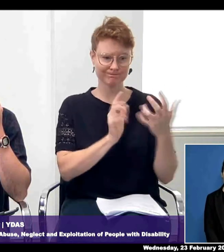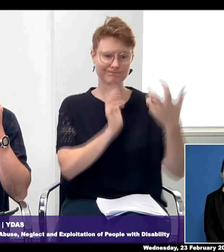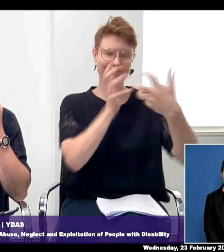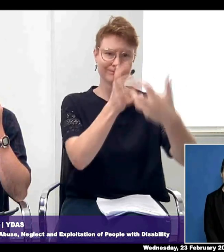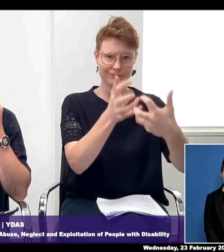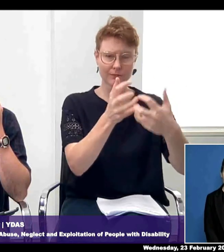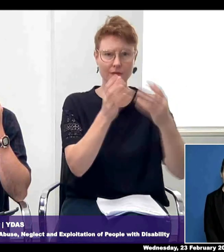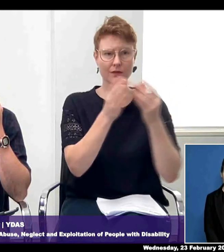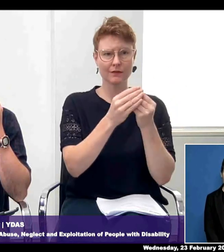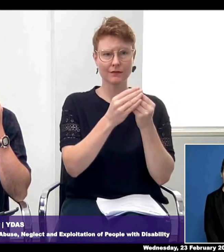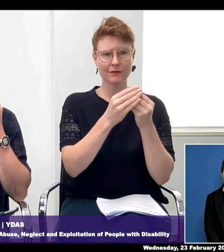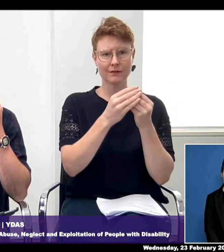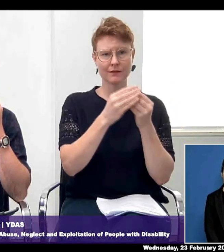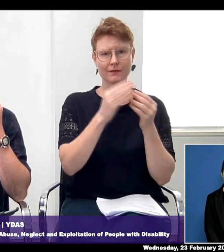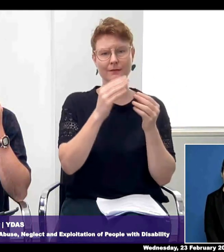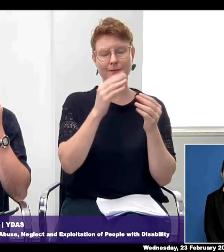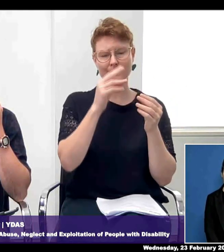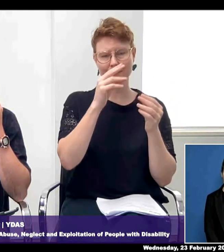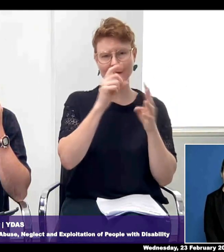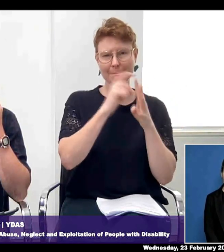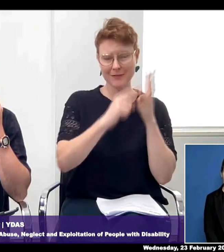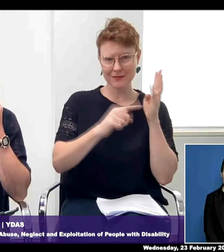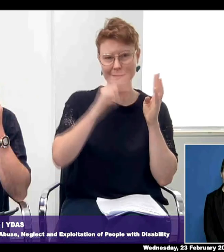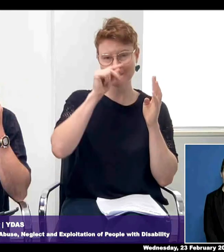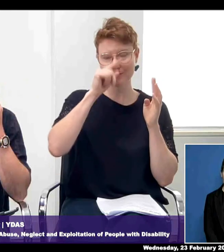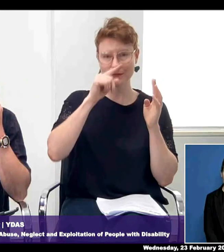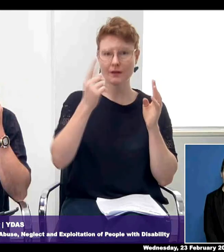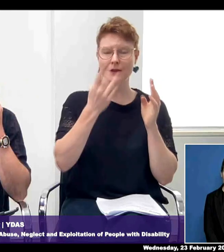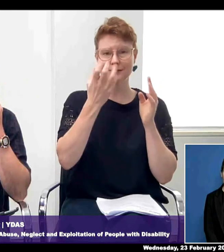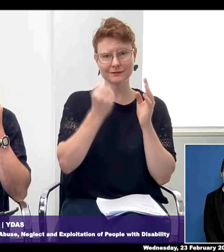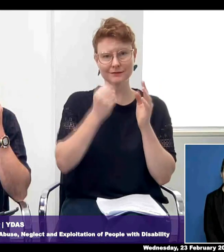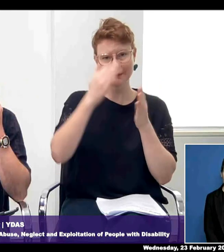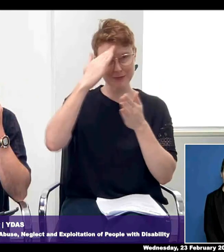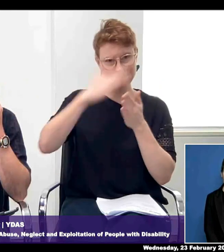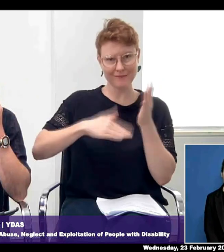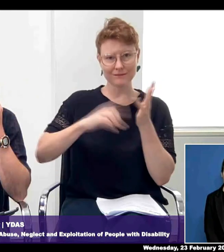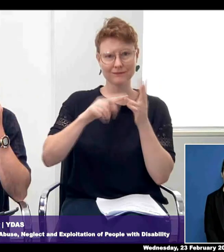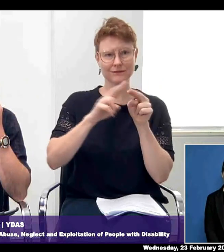should have the capacity to engage with the disabled young people.